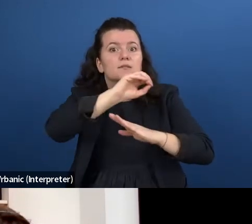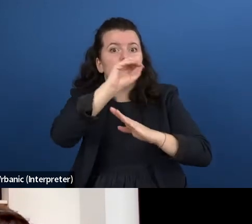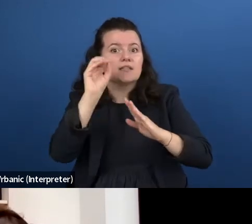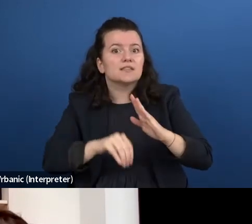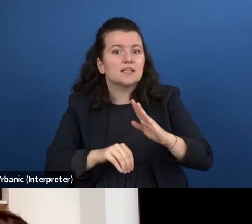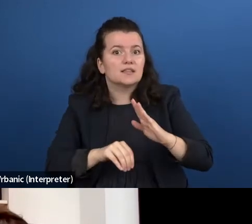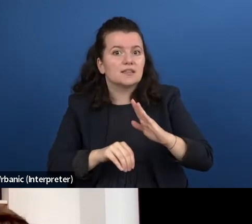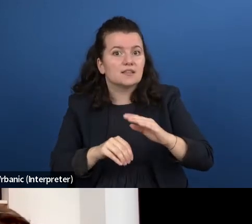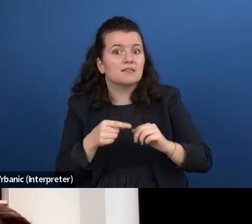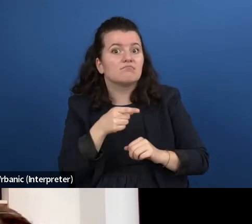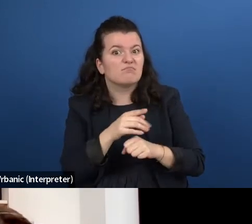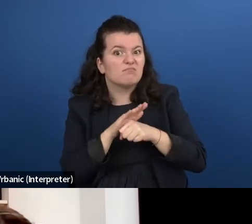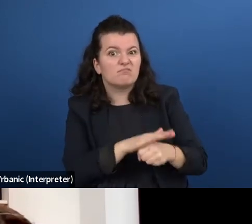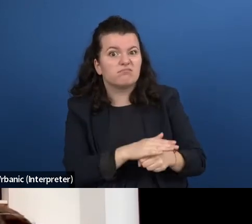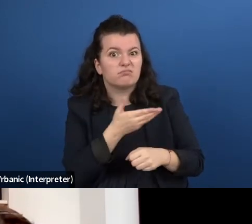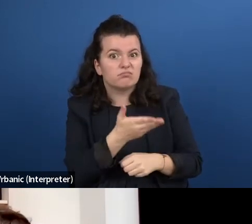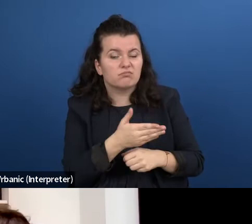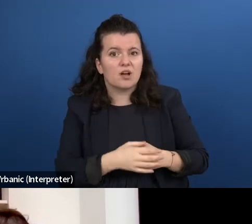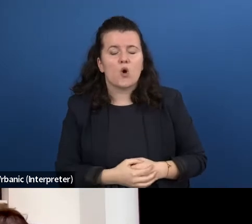As it was pointed out, we don't have any data